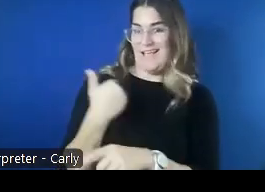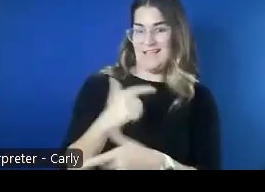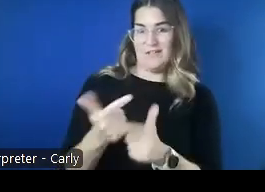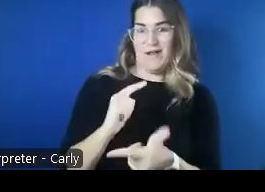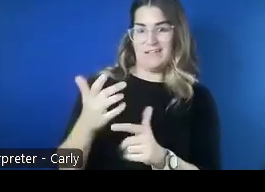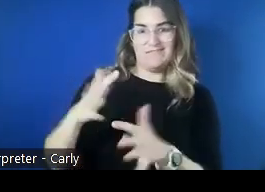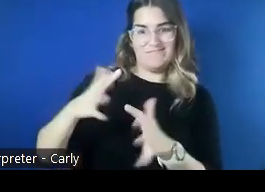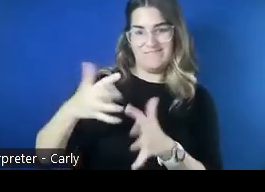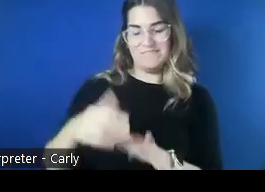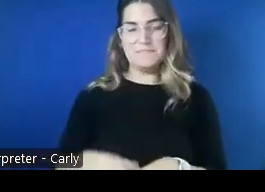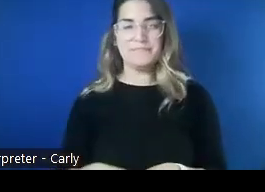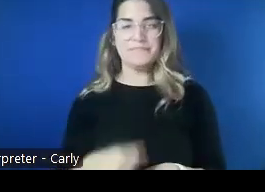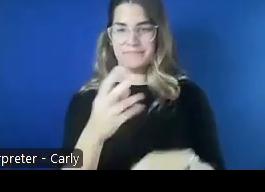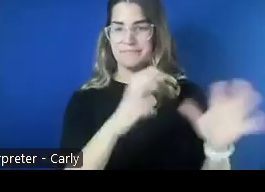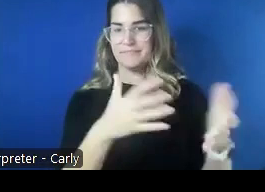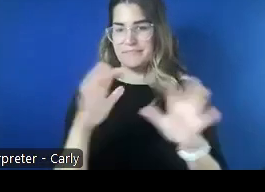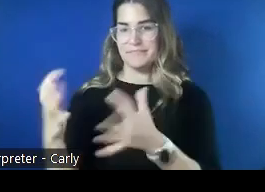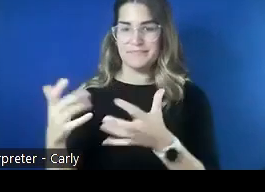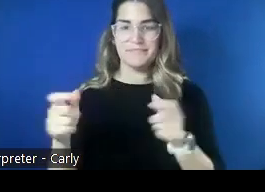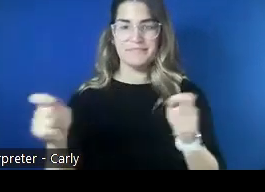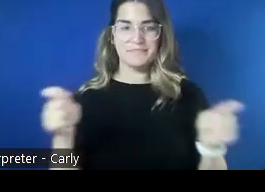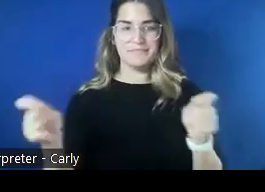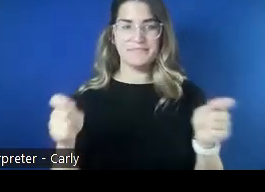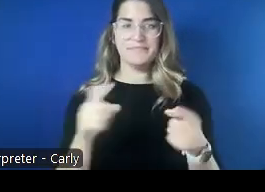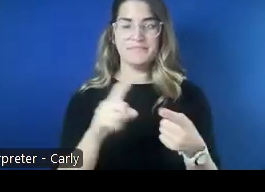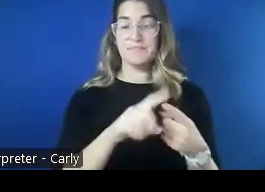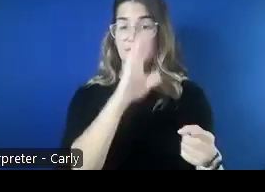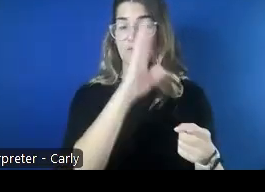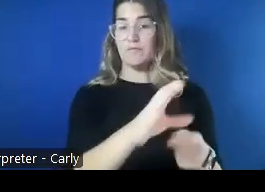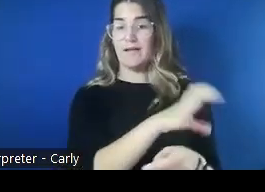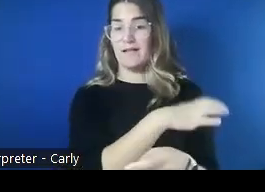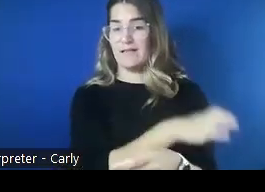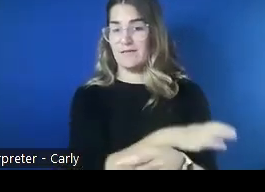do have two groups that are running right now one for direct clinical staff um which Karen